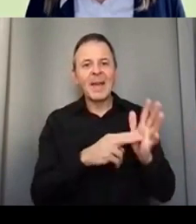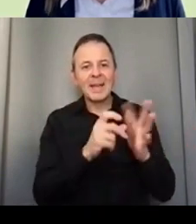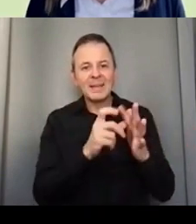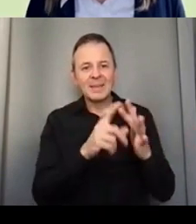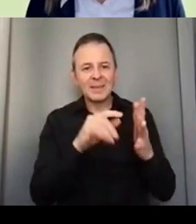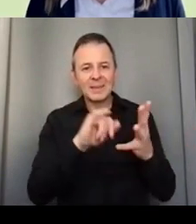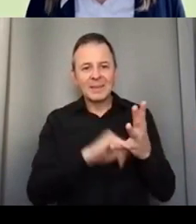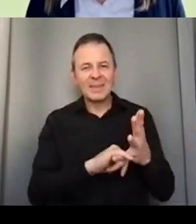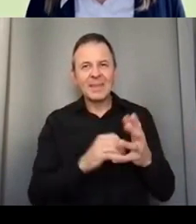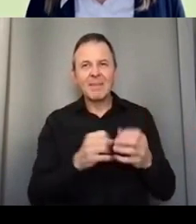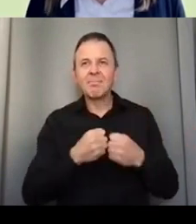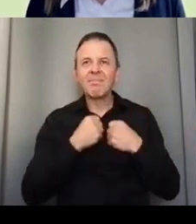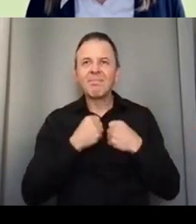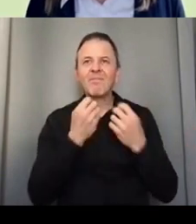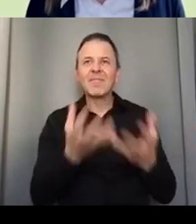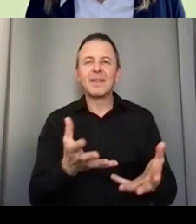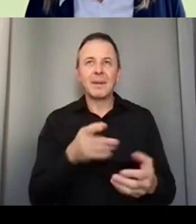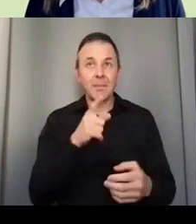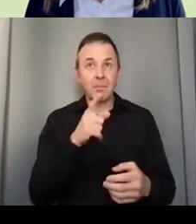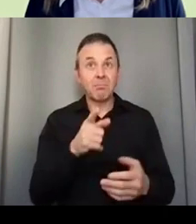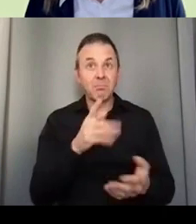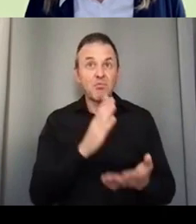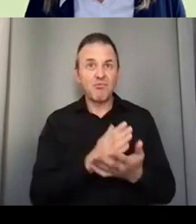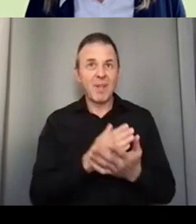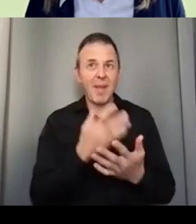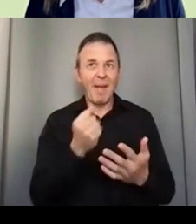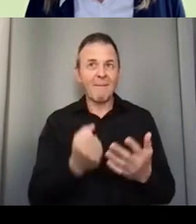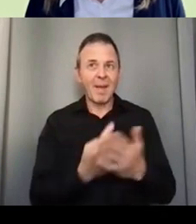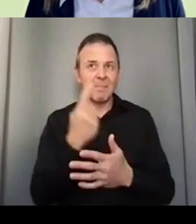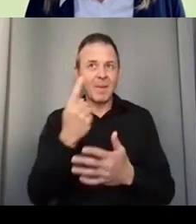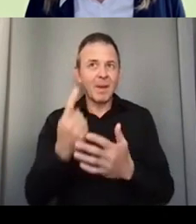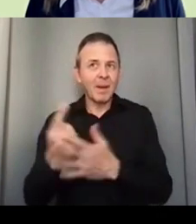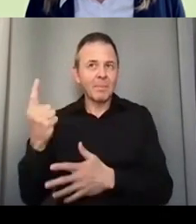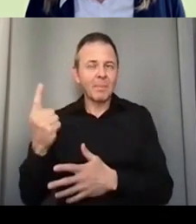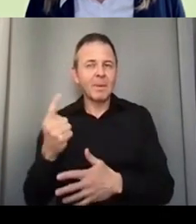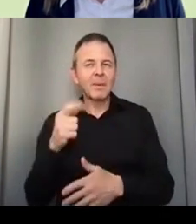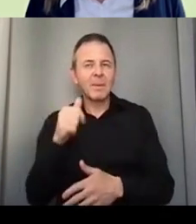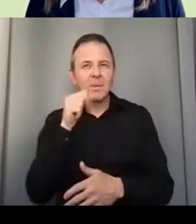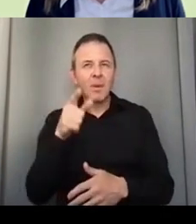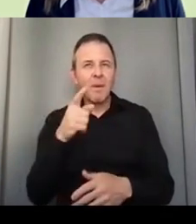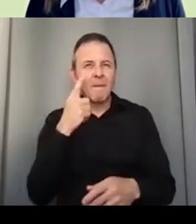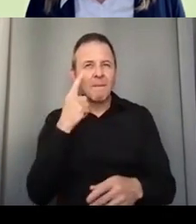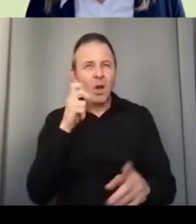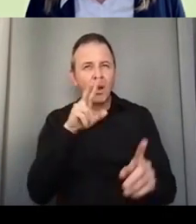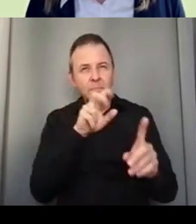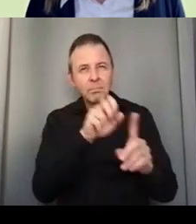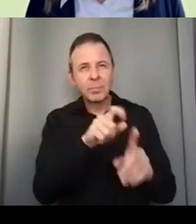is a real thing identifying any issues focusing on the solutions and